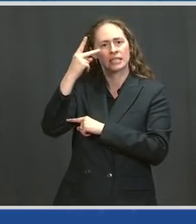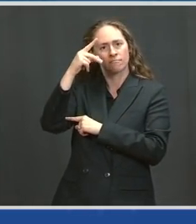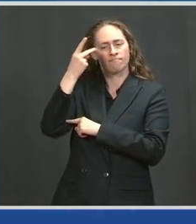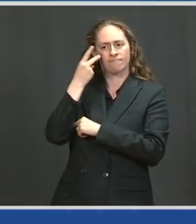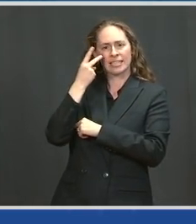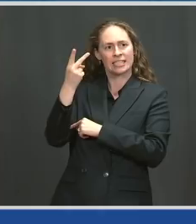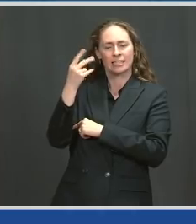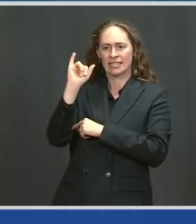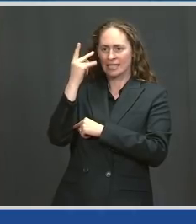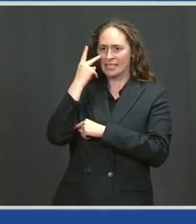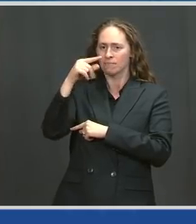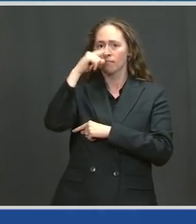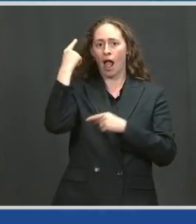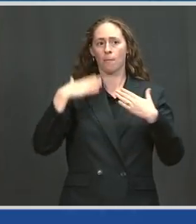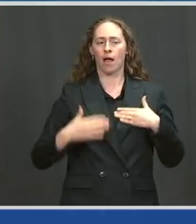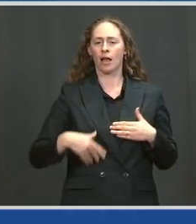The Greenwood newspaper publisher, A.J.